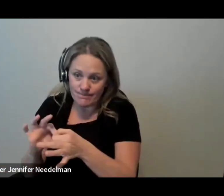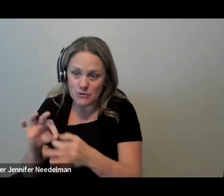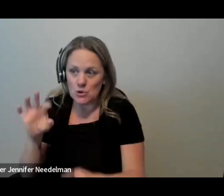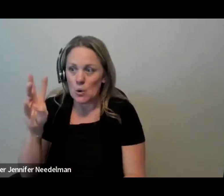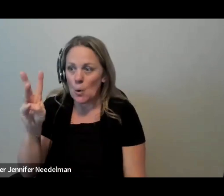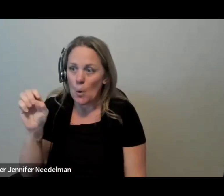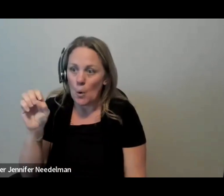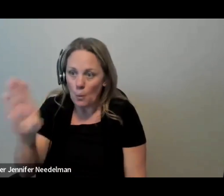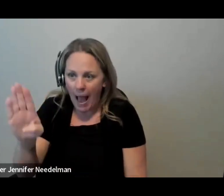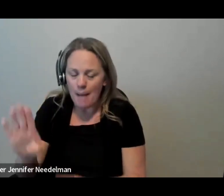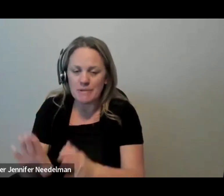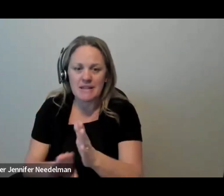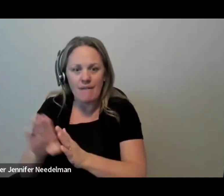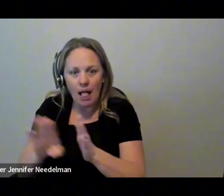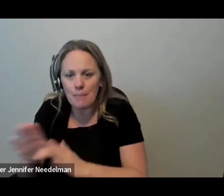color contrast, et cetera.